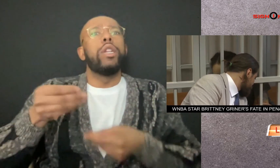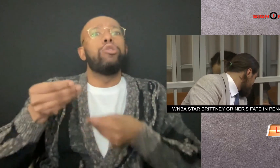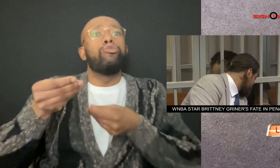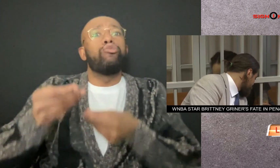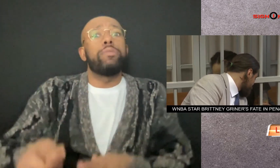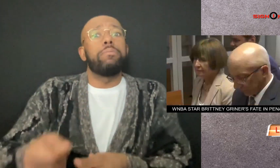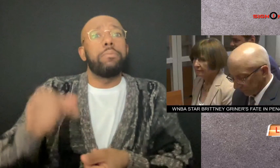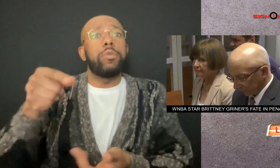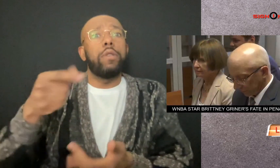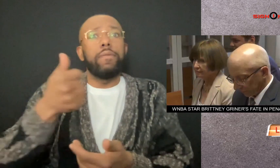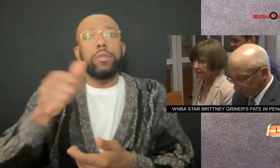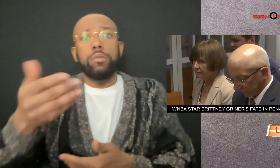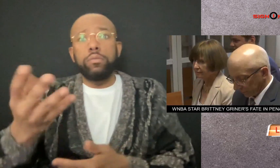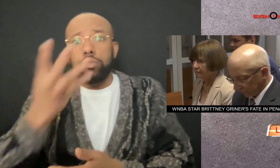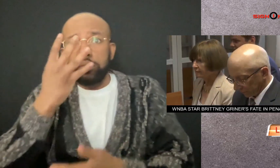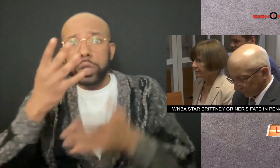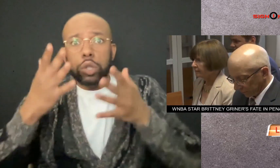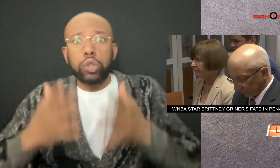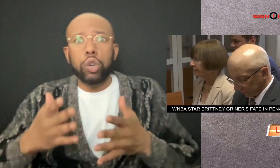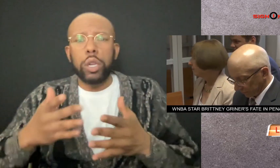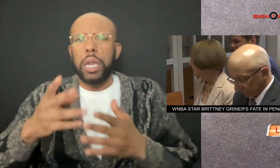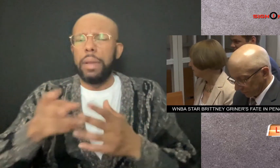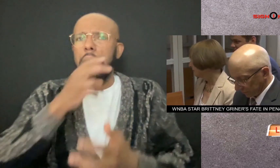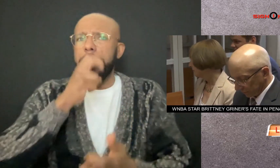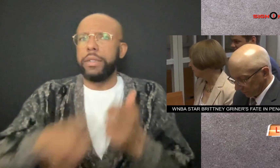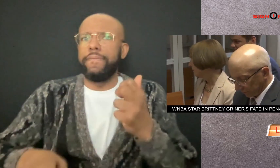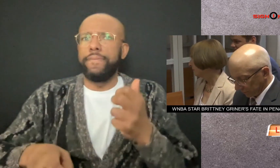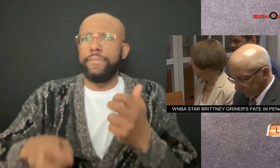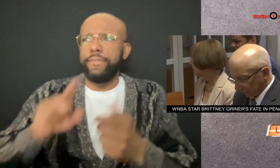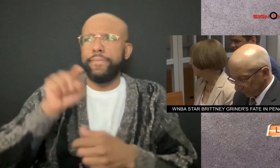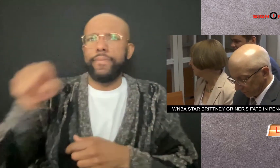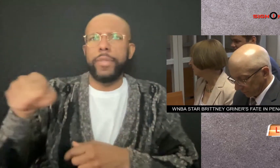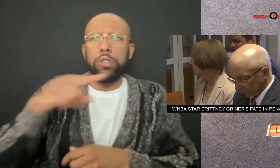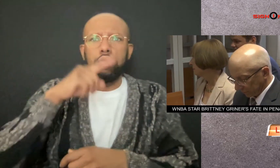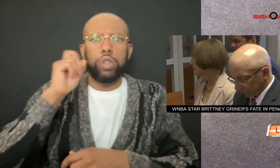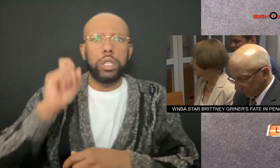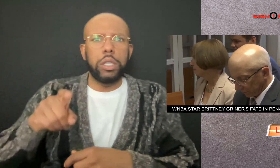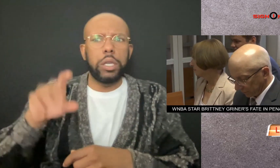treatment for prisoners can be harsh in Russian penal colonies